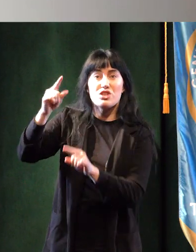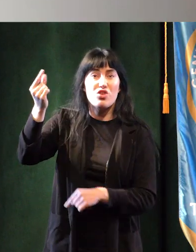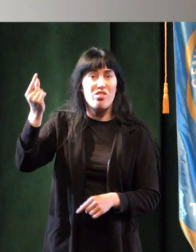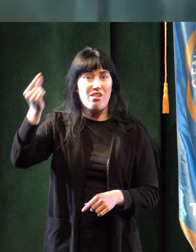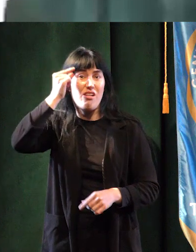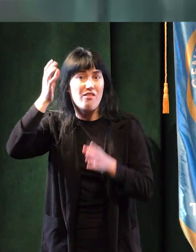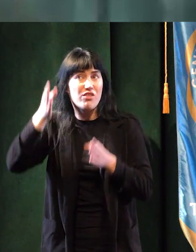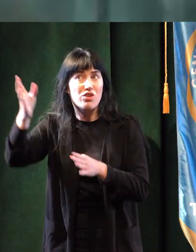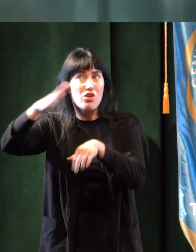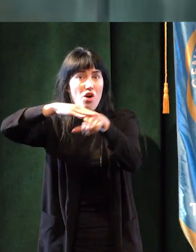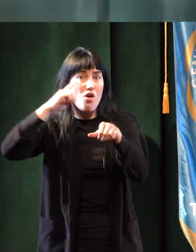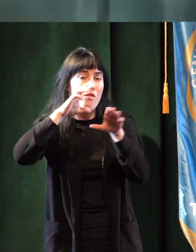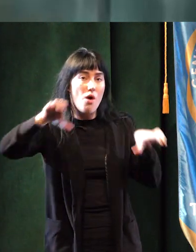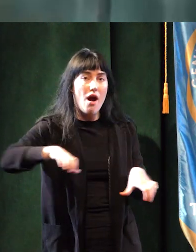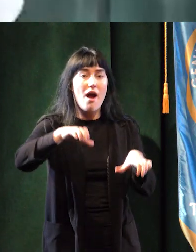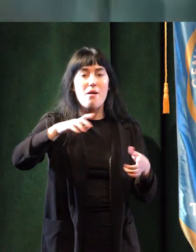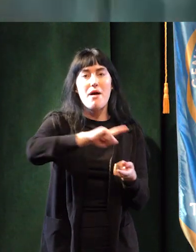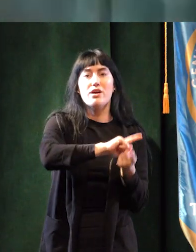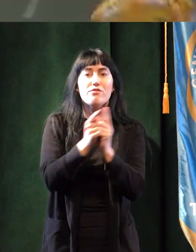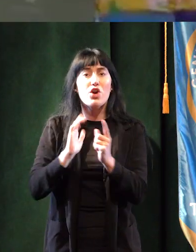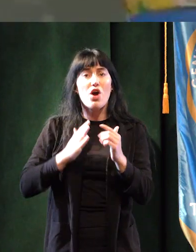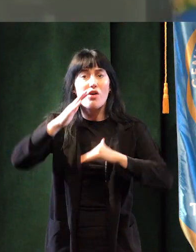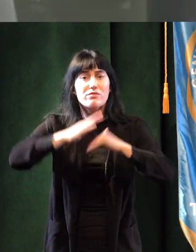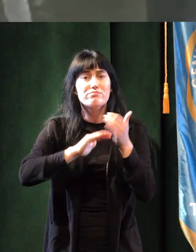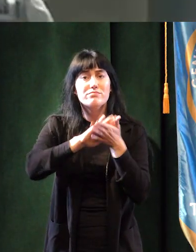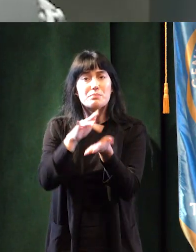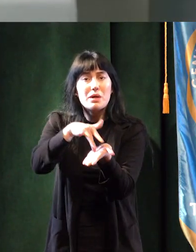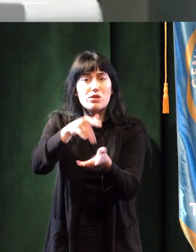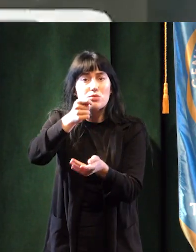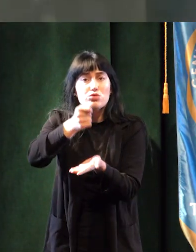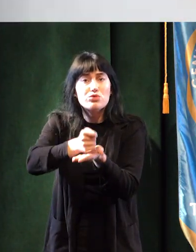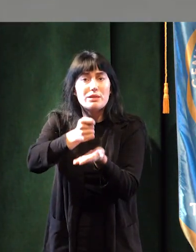to action by converting our facilities into medical treatment centers providing